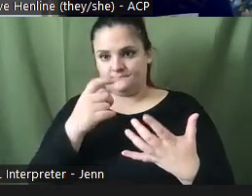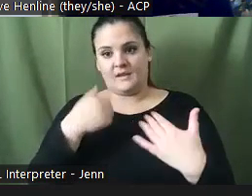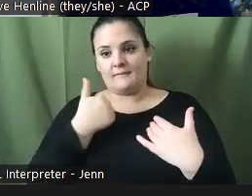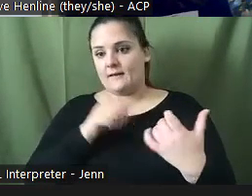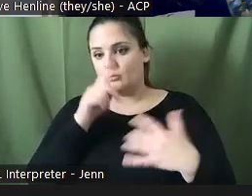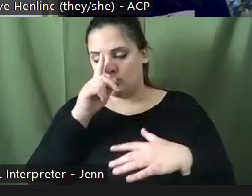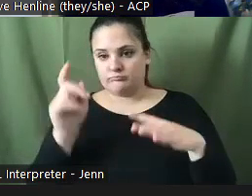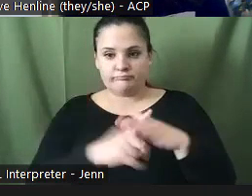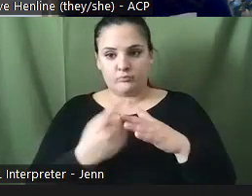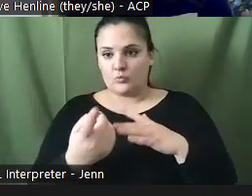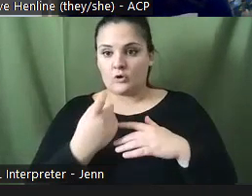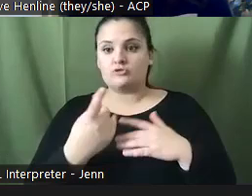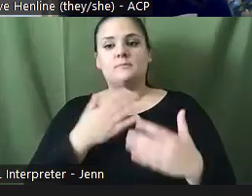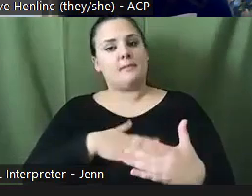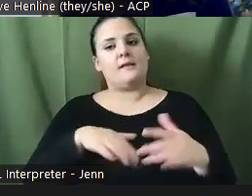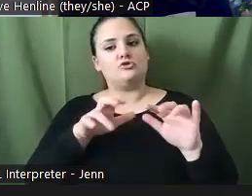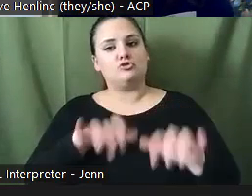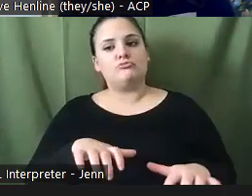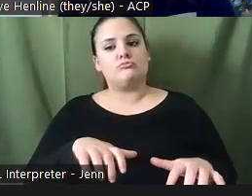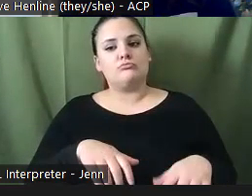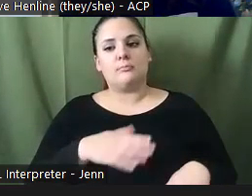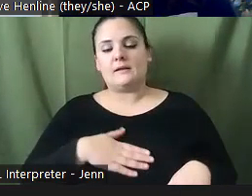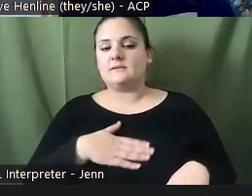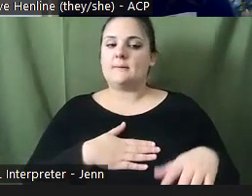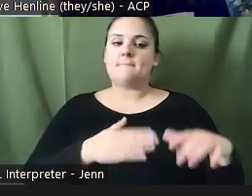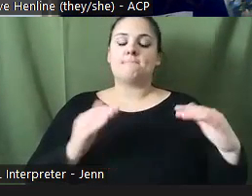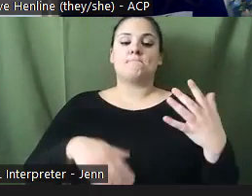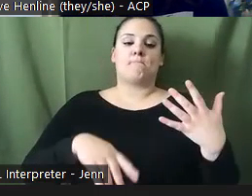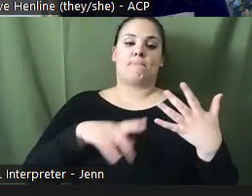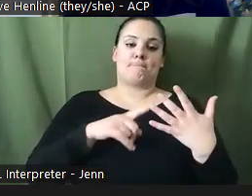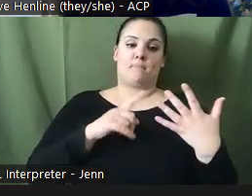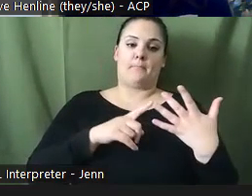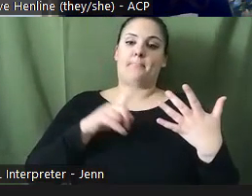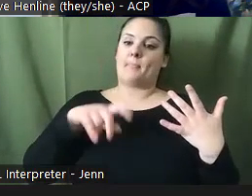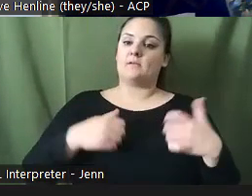Let's see the fourth piece for eligibility is to live in Colorado and be located here.